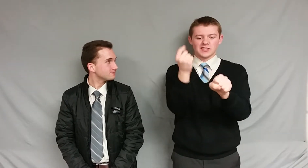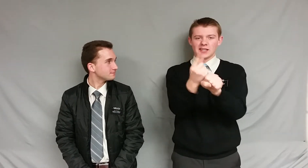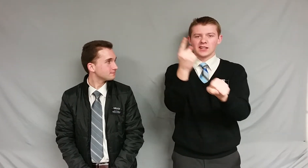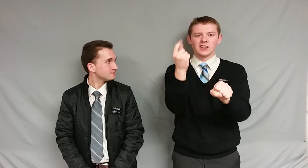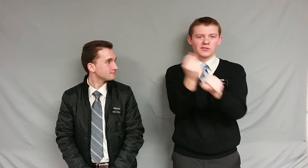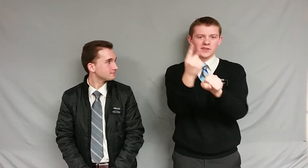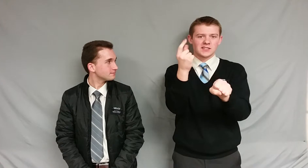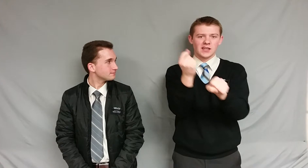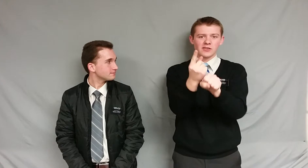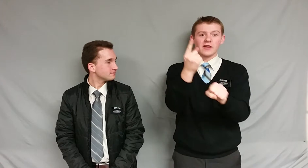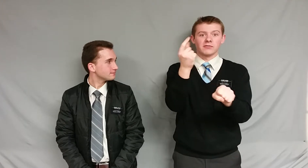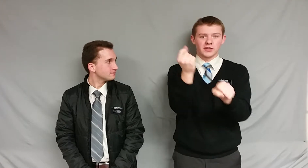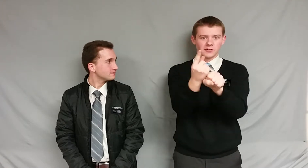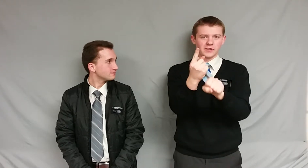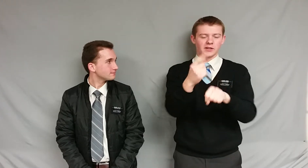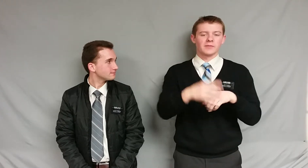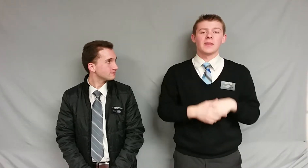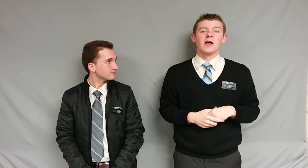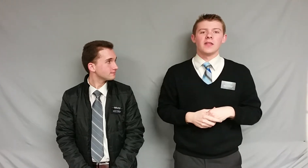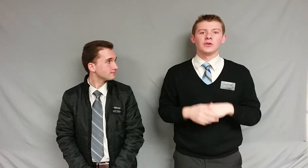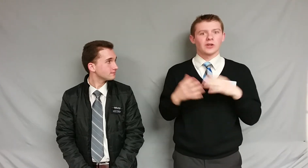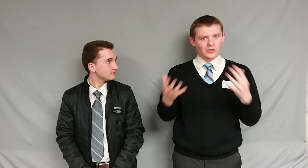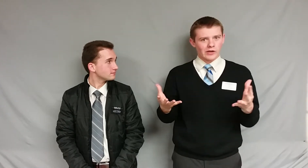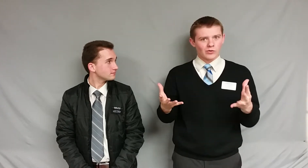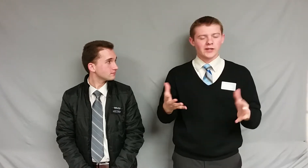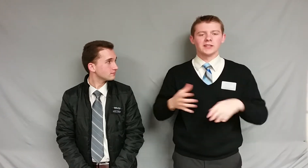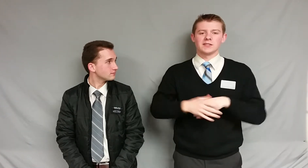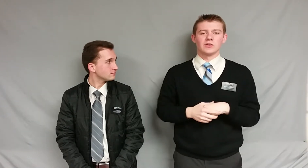Just hit your fists together and flick your finger. Then, you can also have quantity to those!